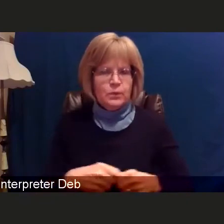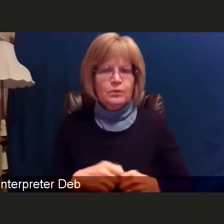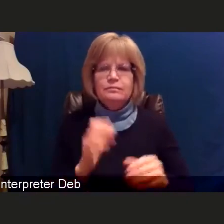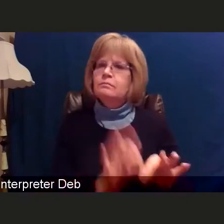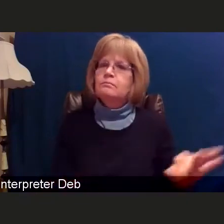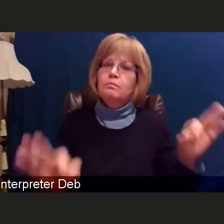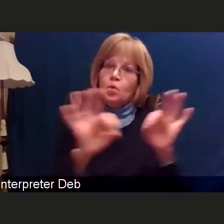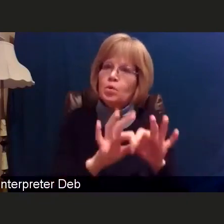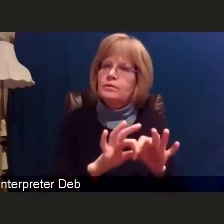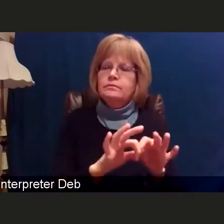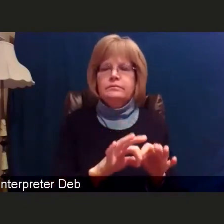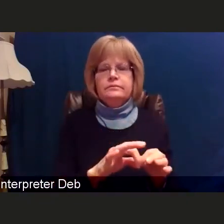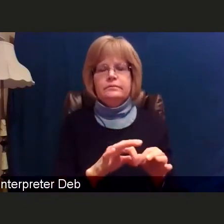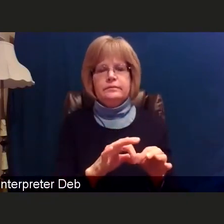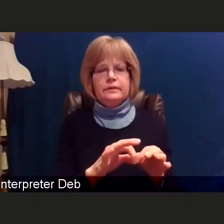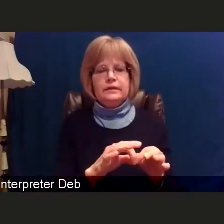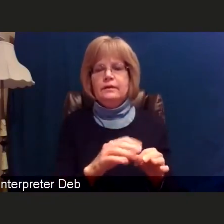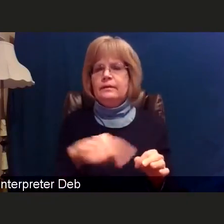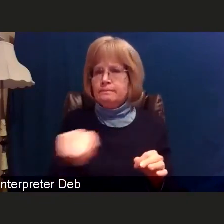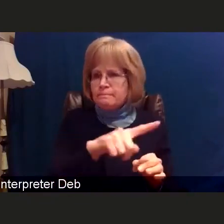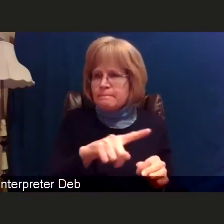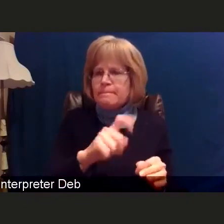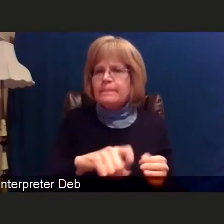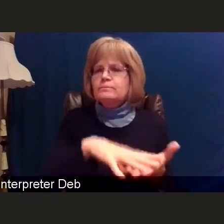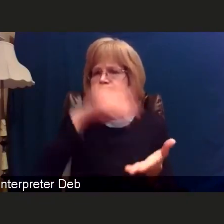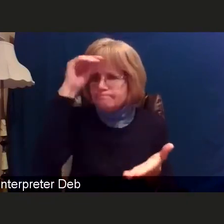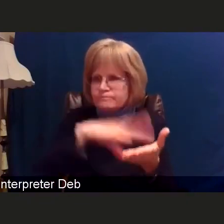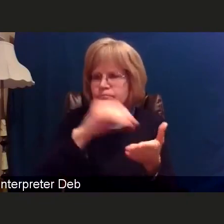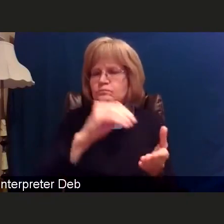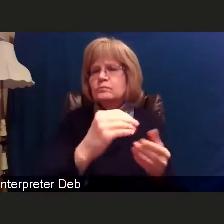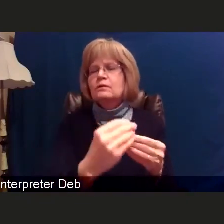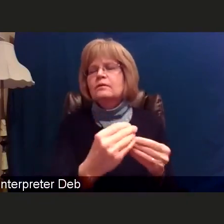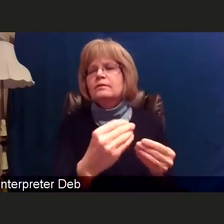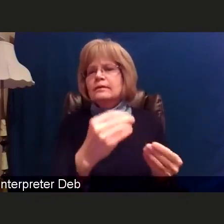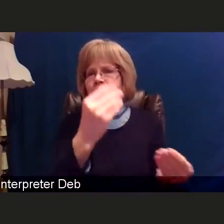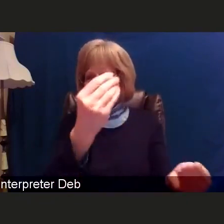for you to be well-educated and informed, make the education